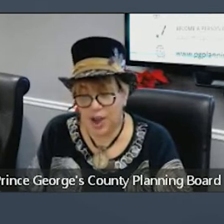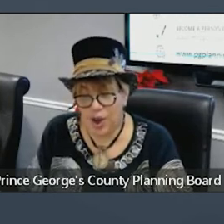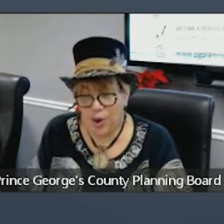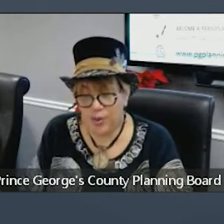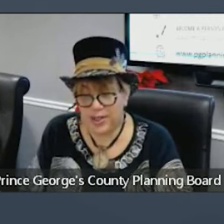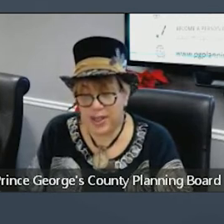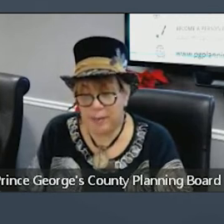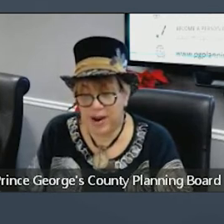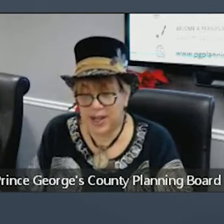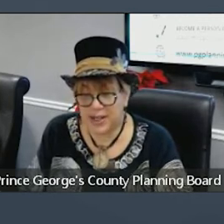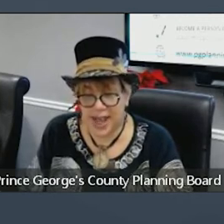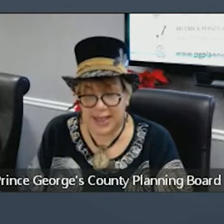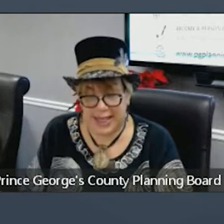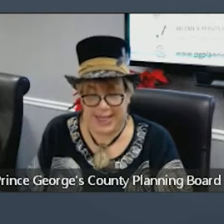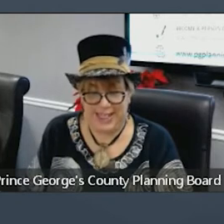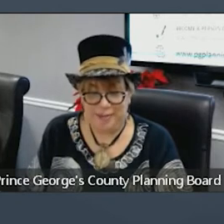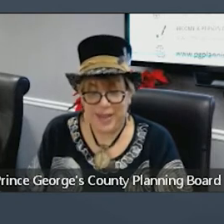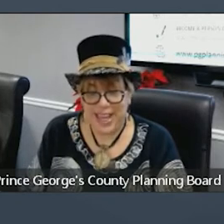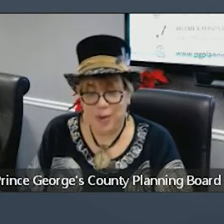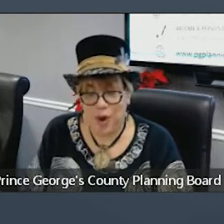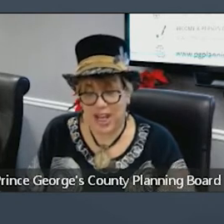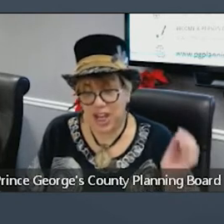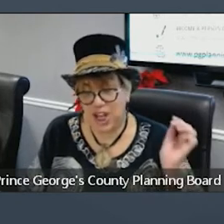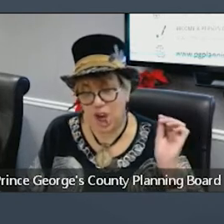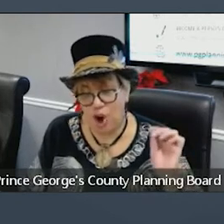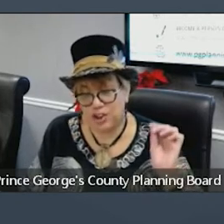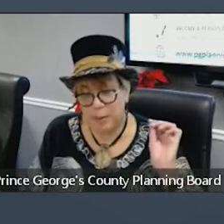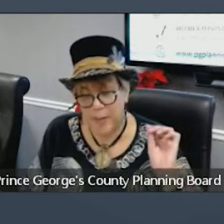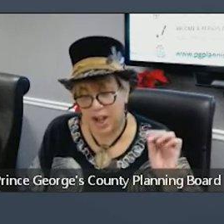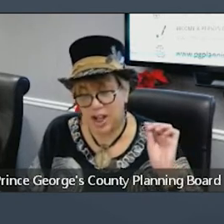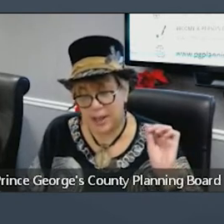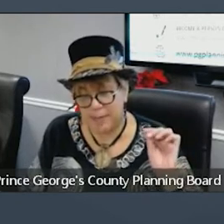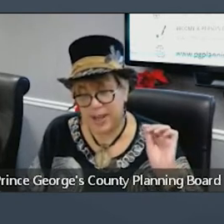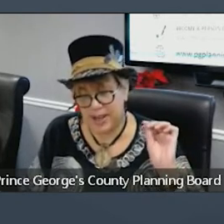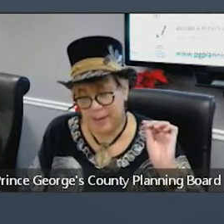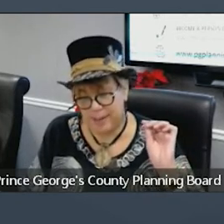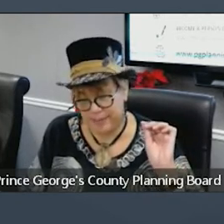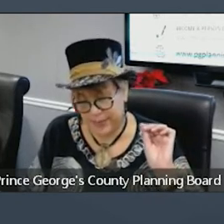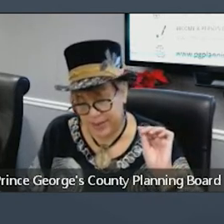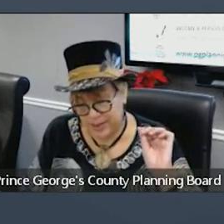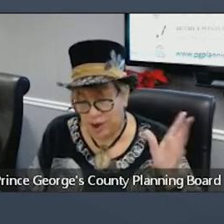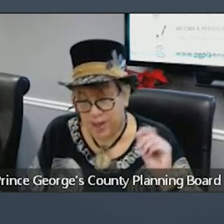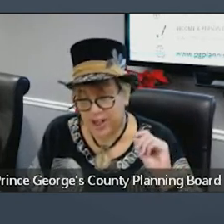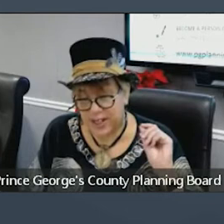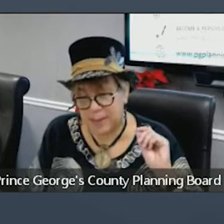who was the American decathlete. He won the gold medal Olympic the gold medal in the Olympic